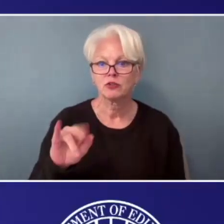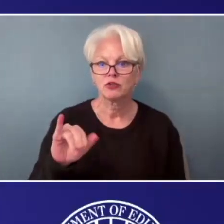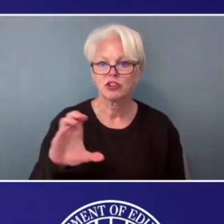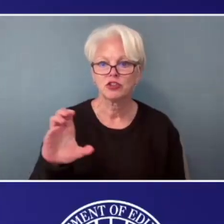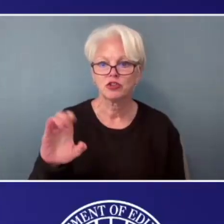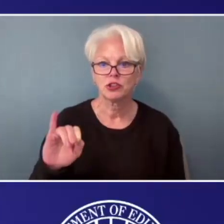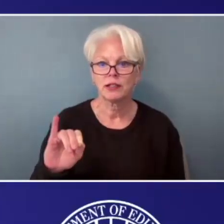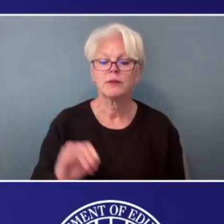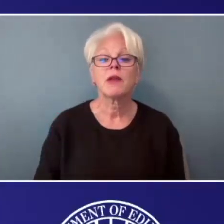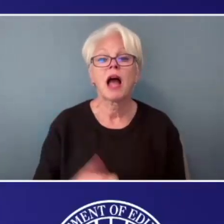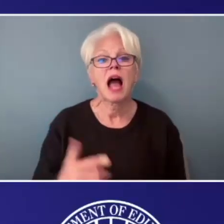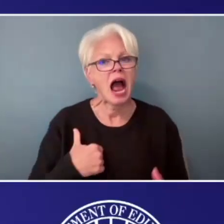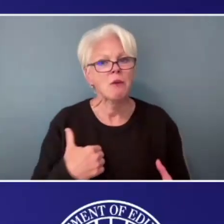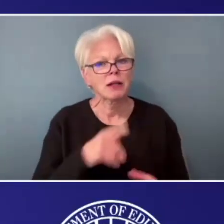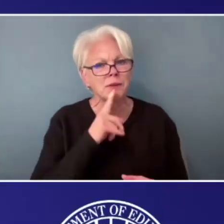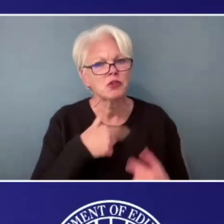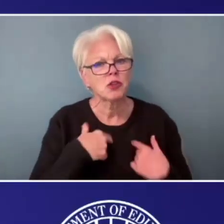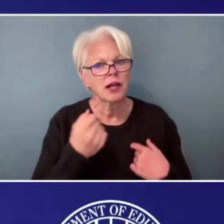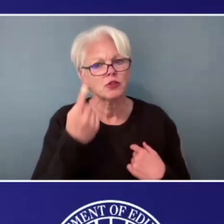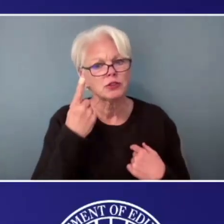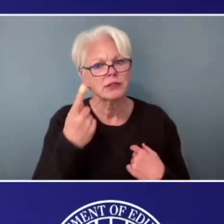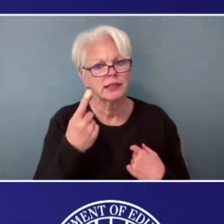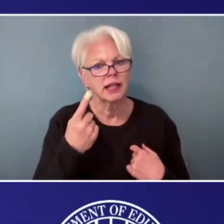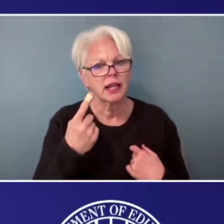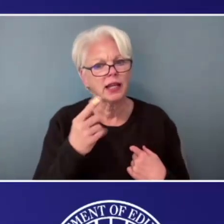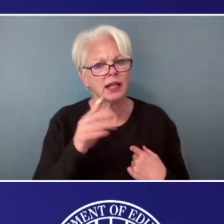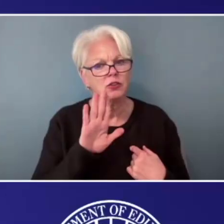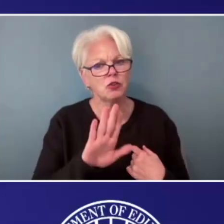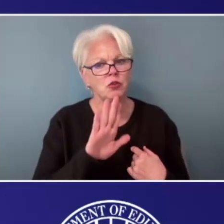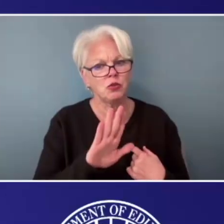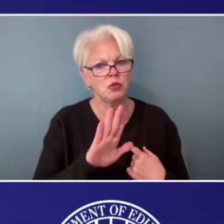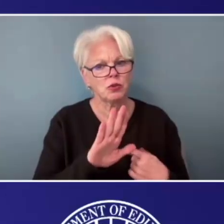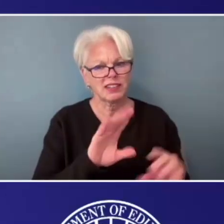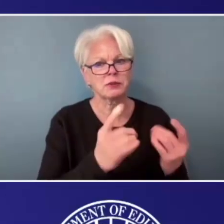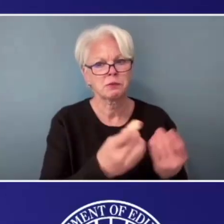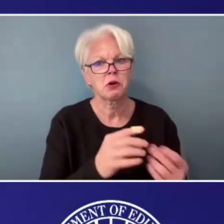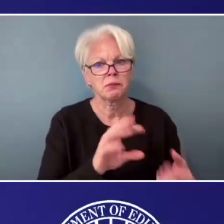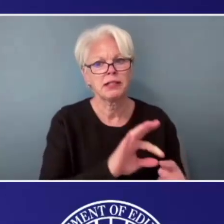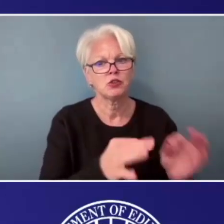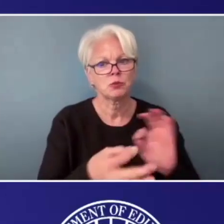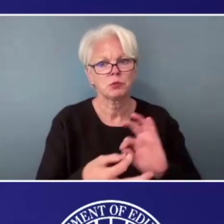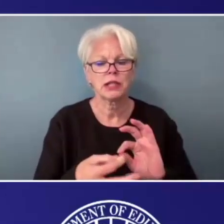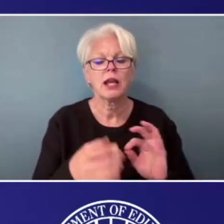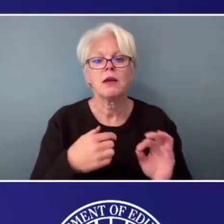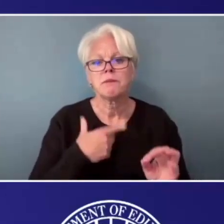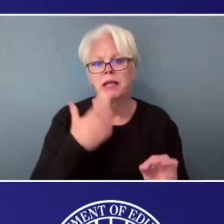I just want to make sure I understand the Department's interpretation here, because I fully appreciate that program of study is